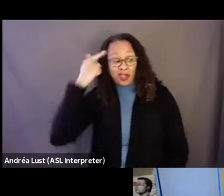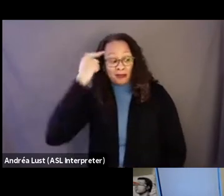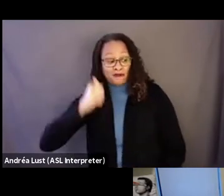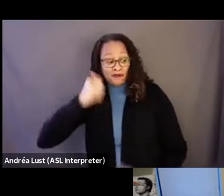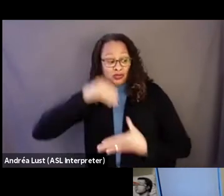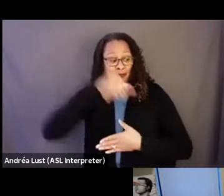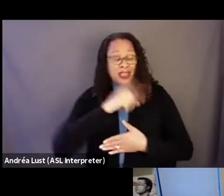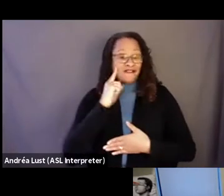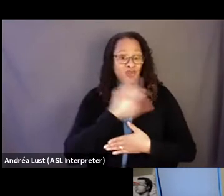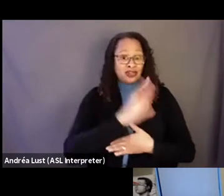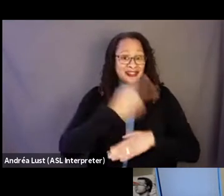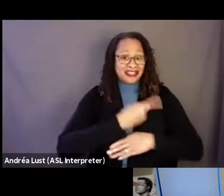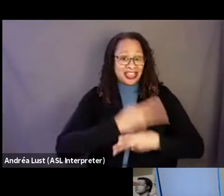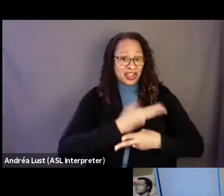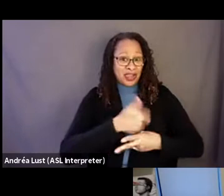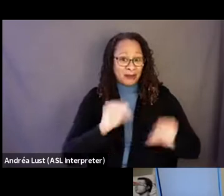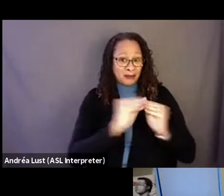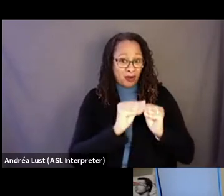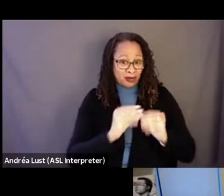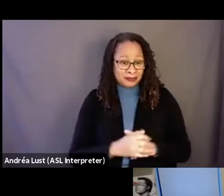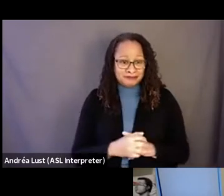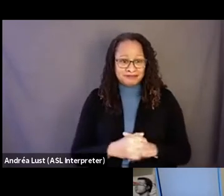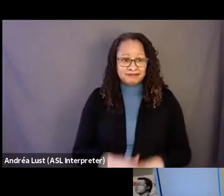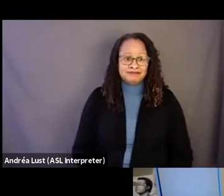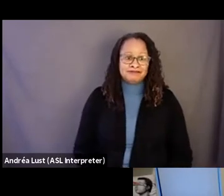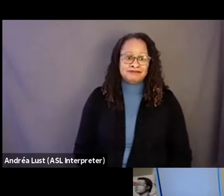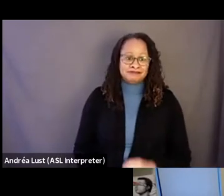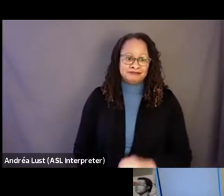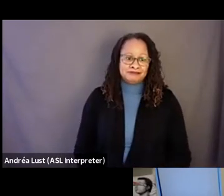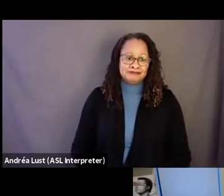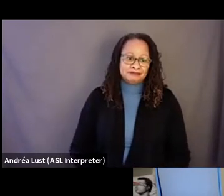for her daughters, her oldest daughter to be in daycare.